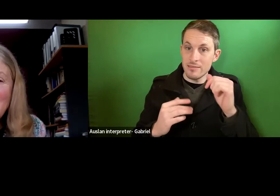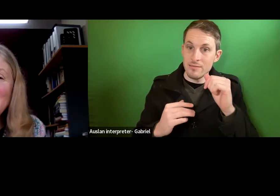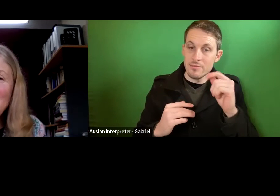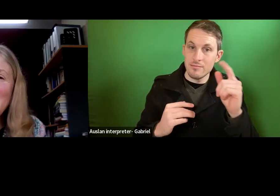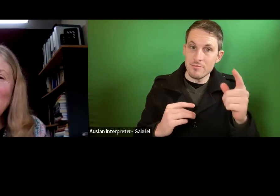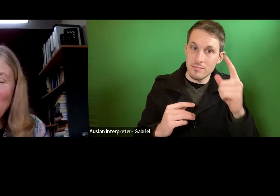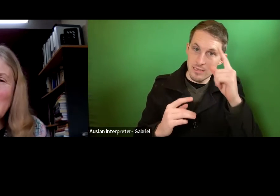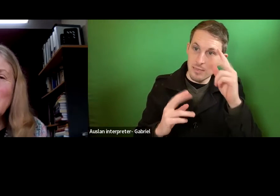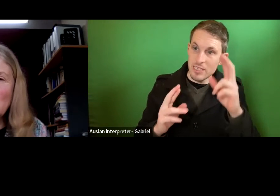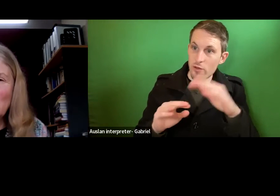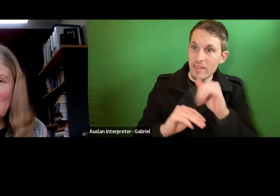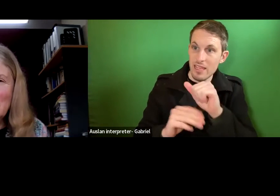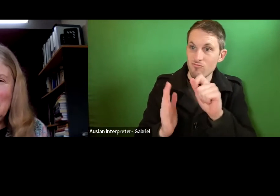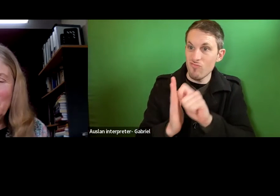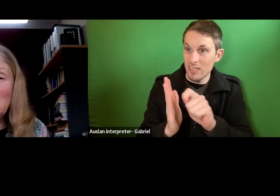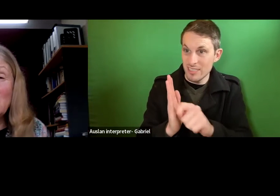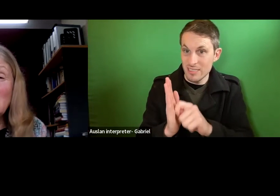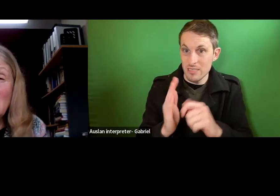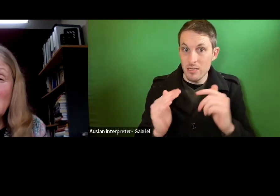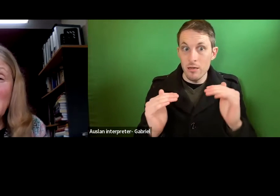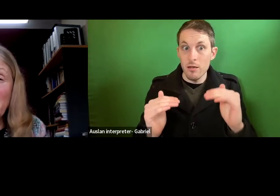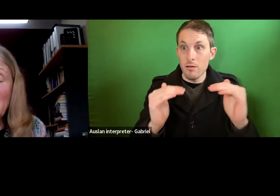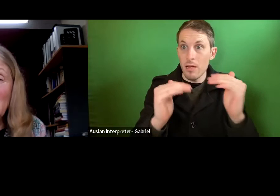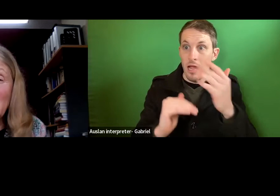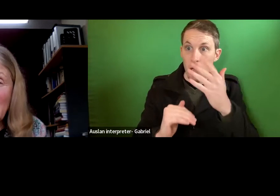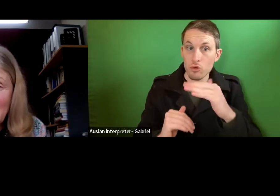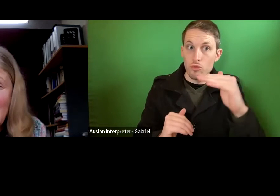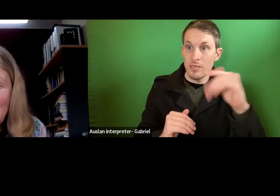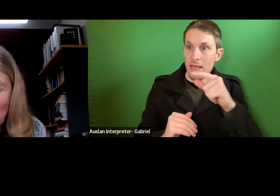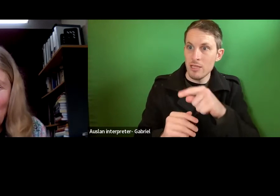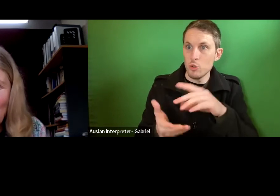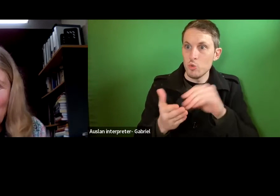suddenly for some students they just start feeling like they can't cope,